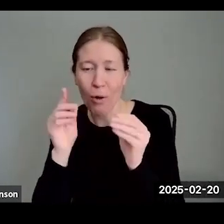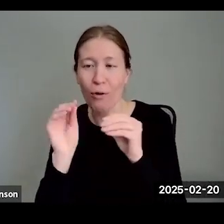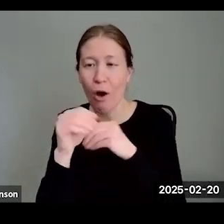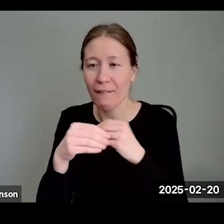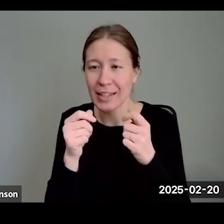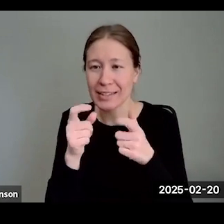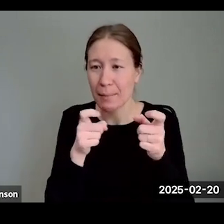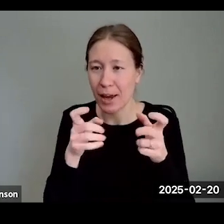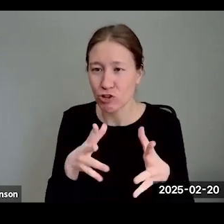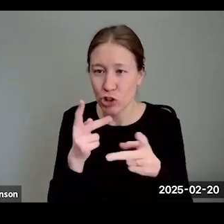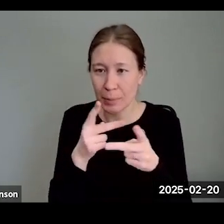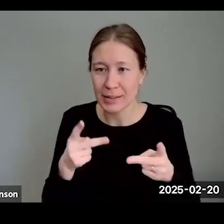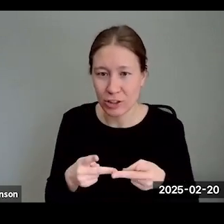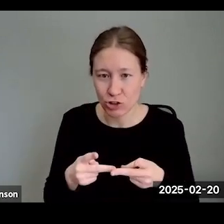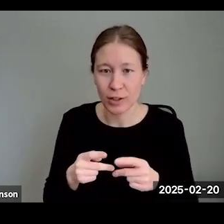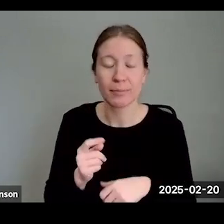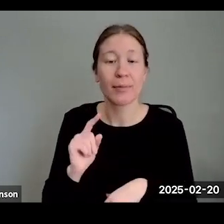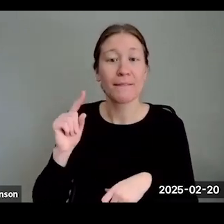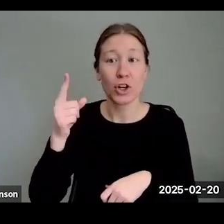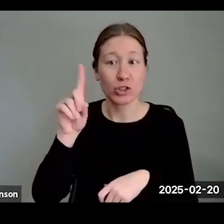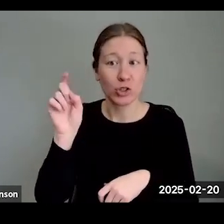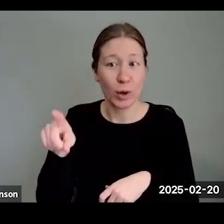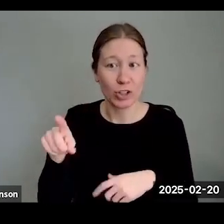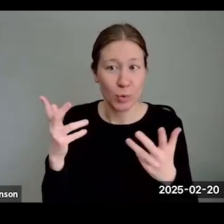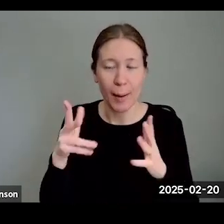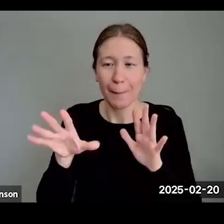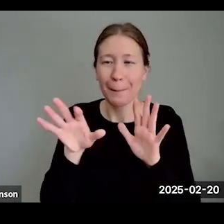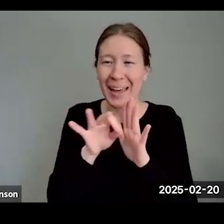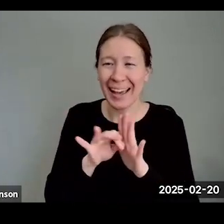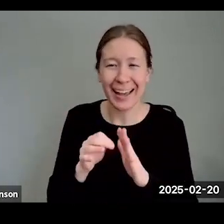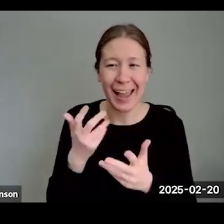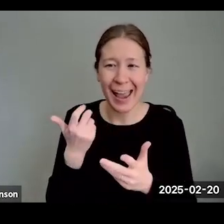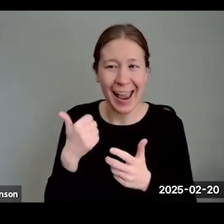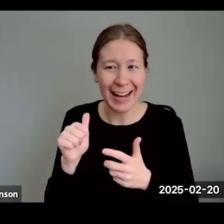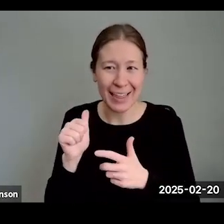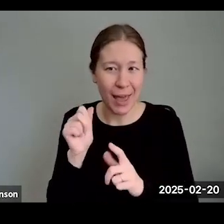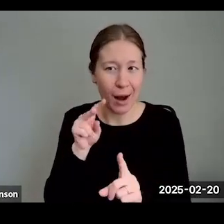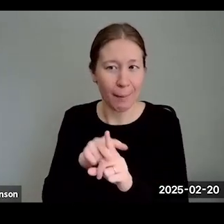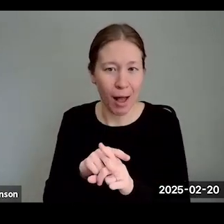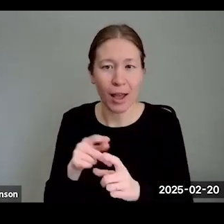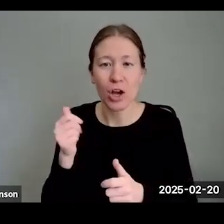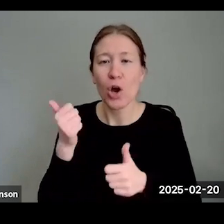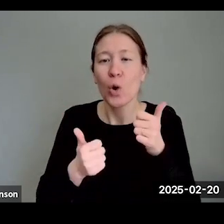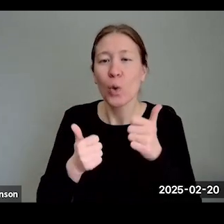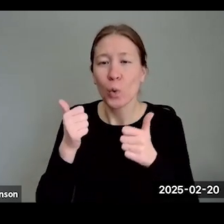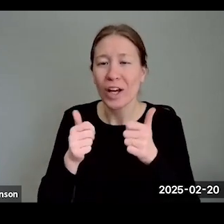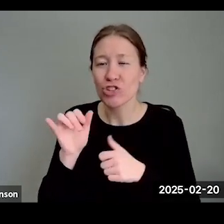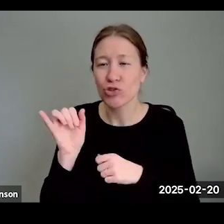Select all that apply. Which job functions are likely to be considered essential to this role?